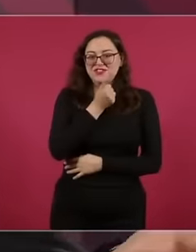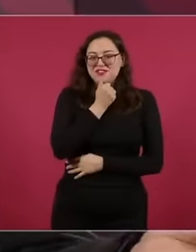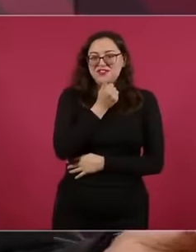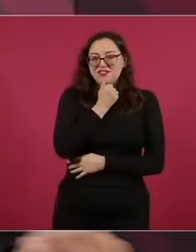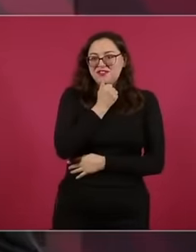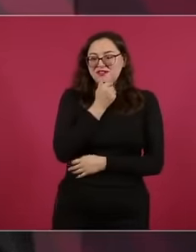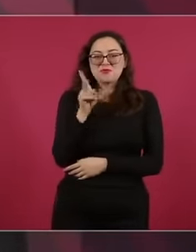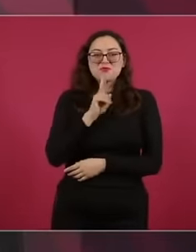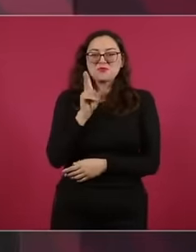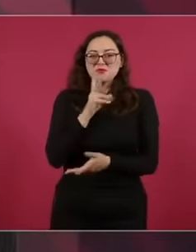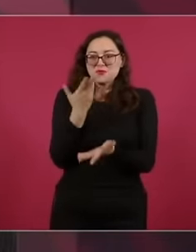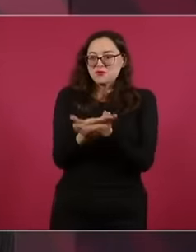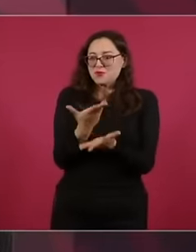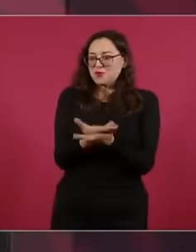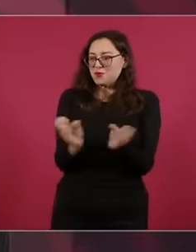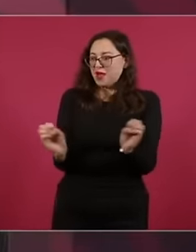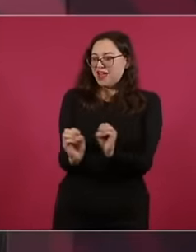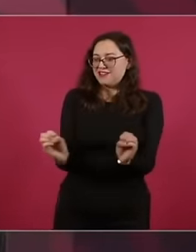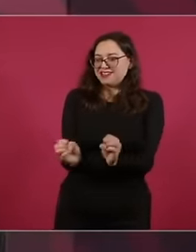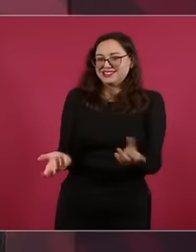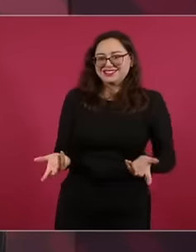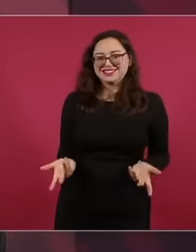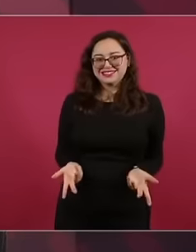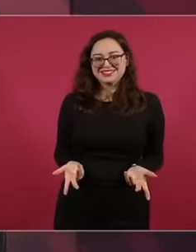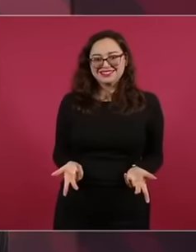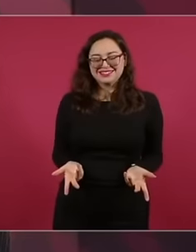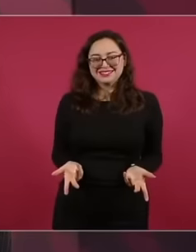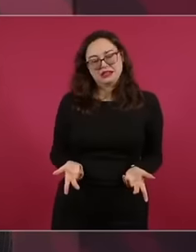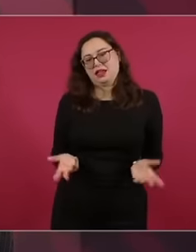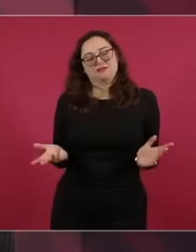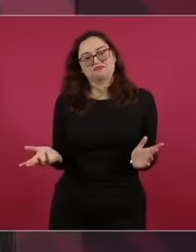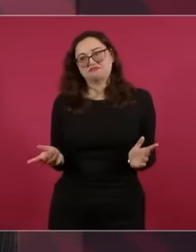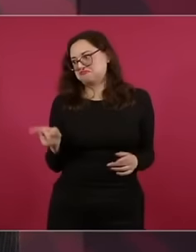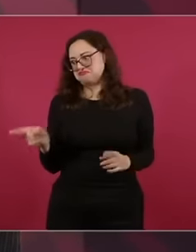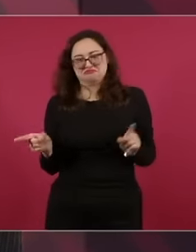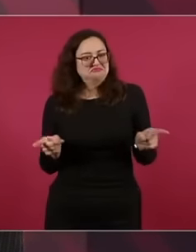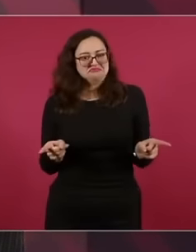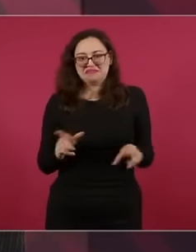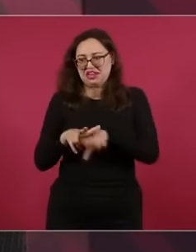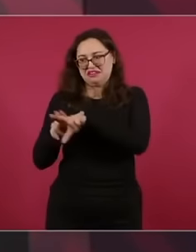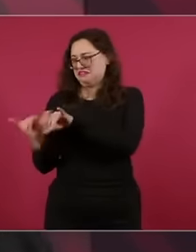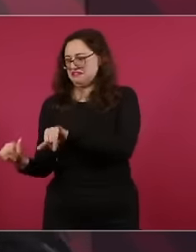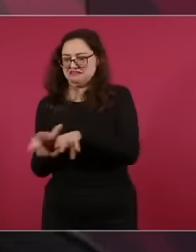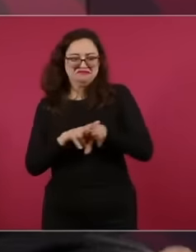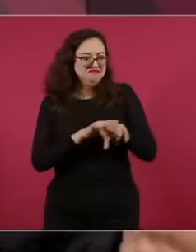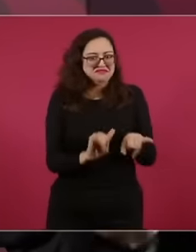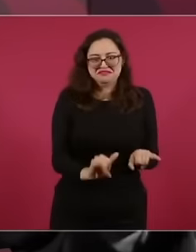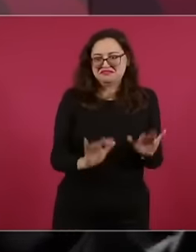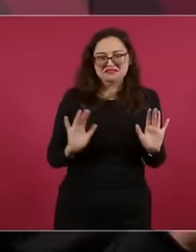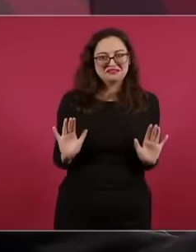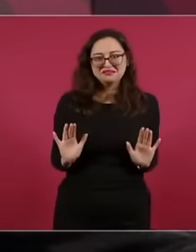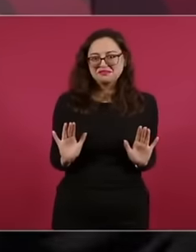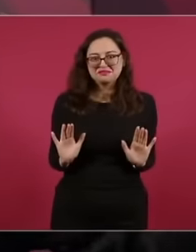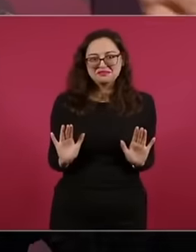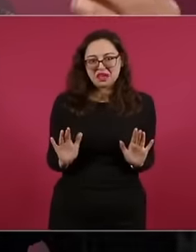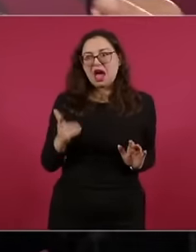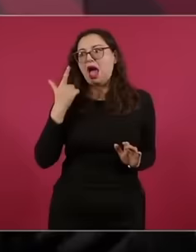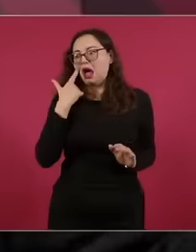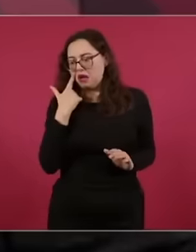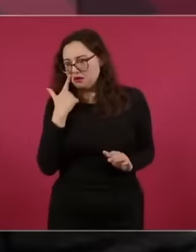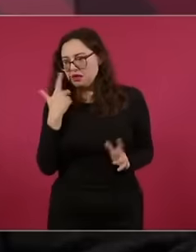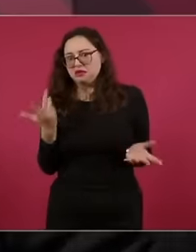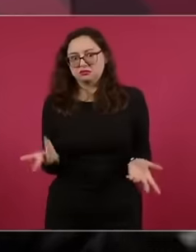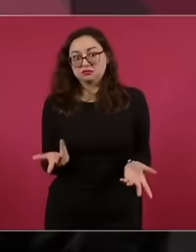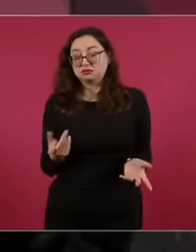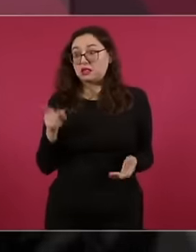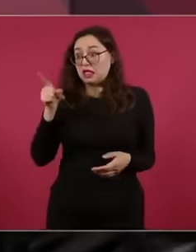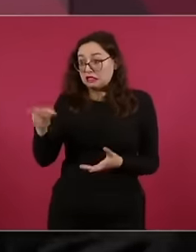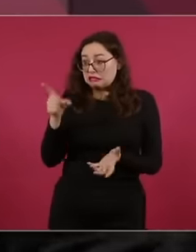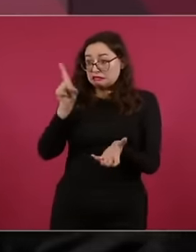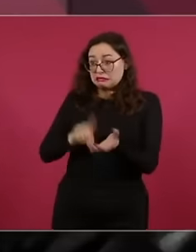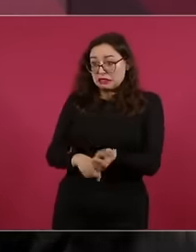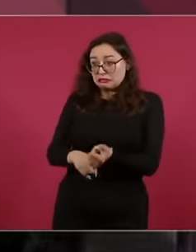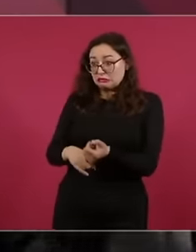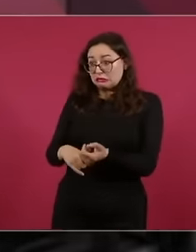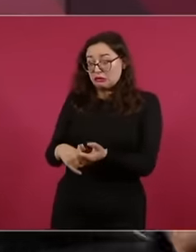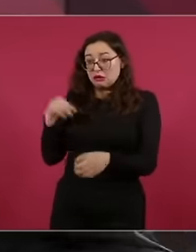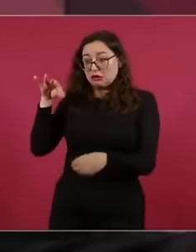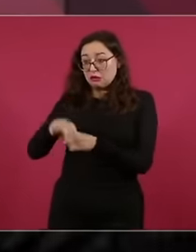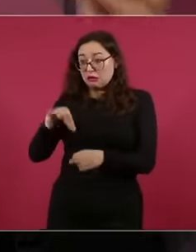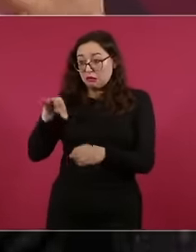evidence and reconstruct if there was Sabotage, whatever you can